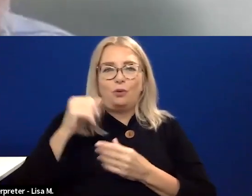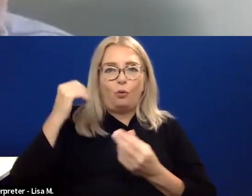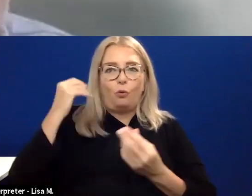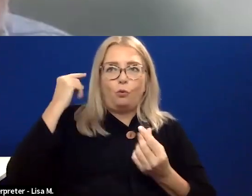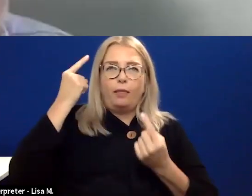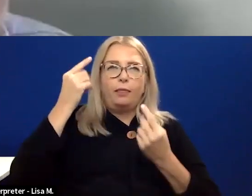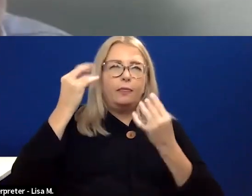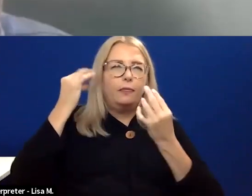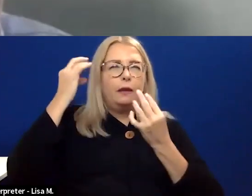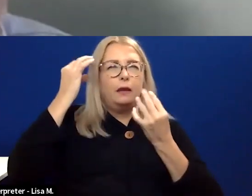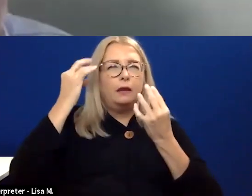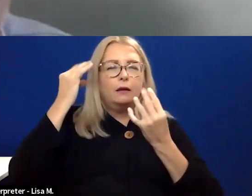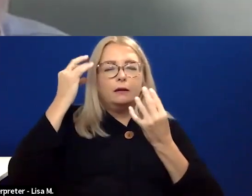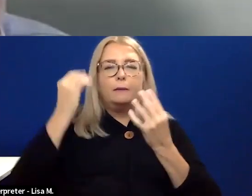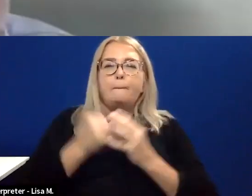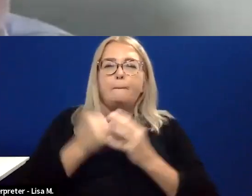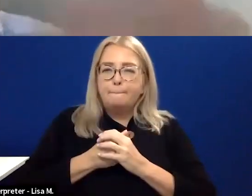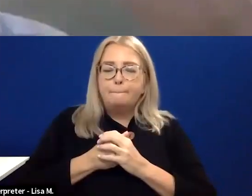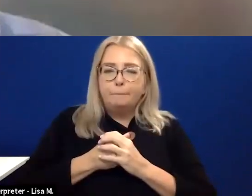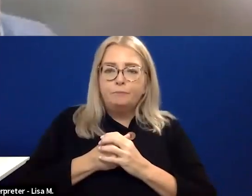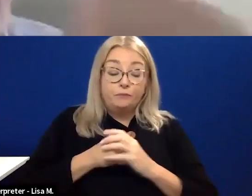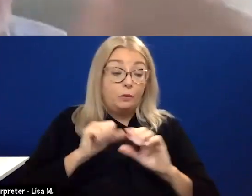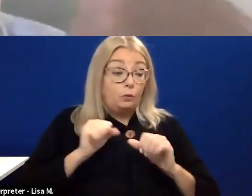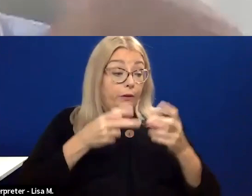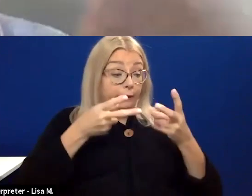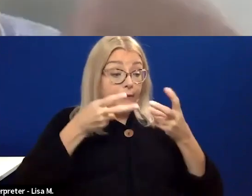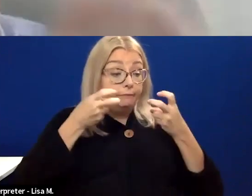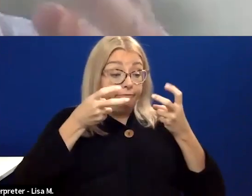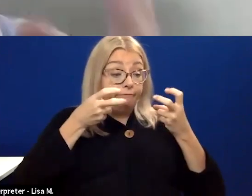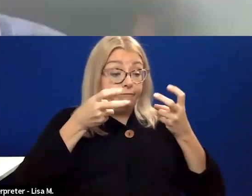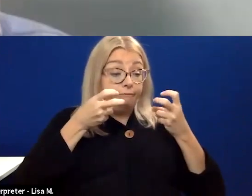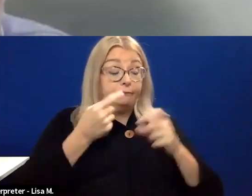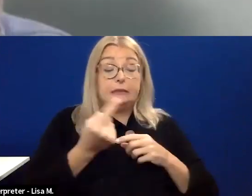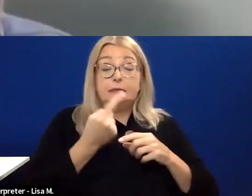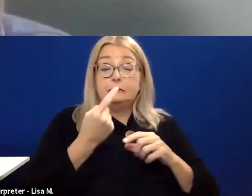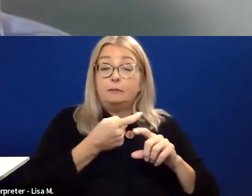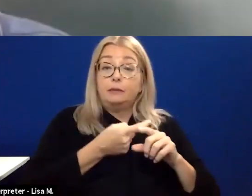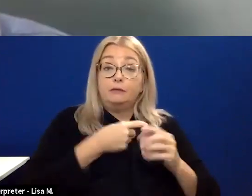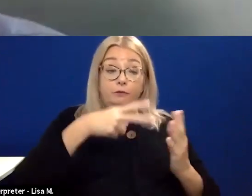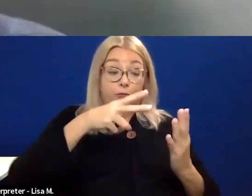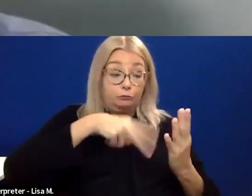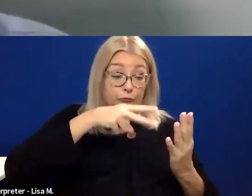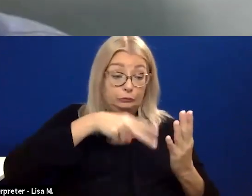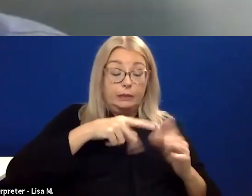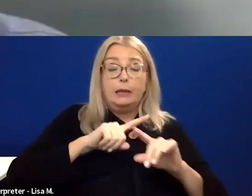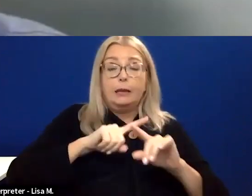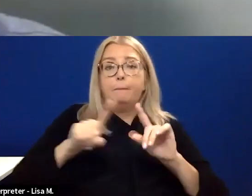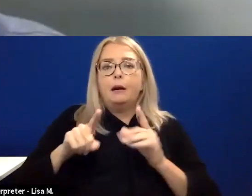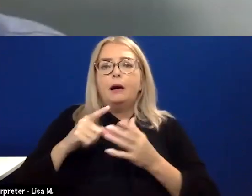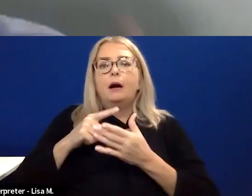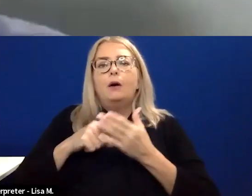some something from text at a rather unconscious level but but most of what we what we include is